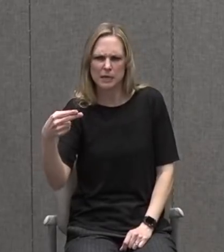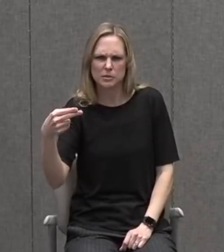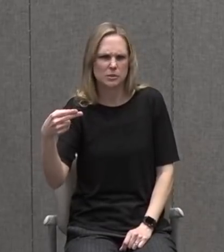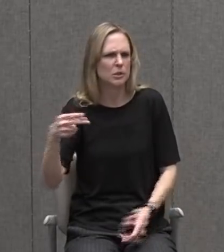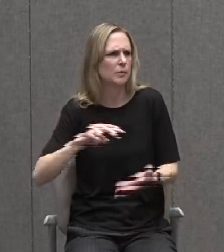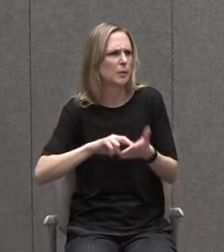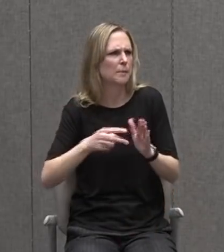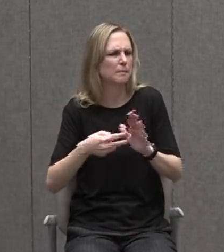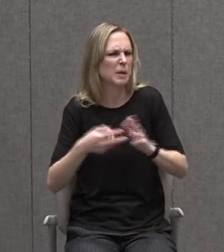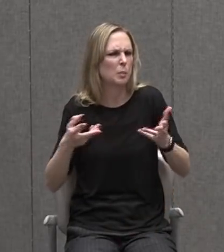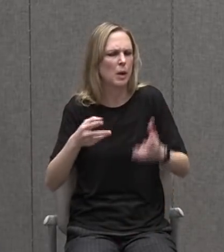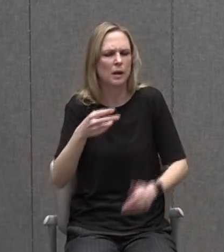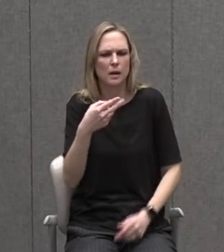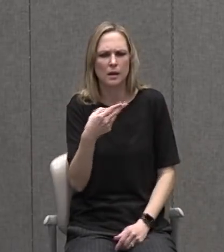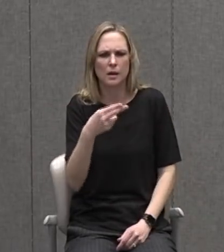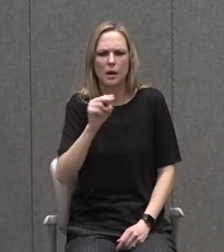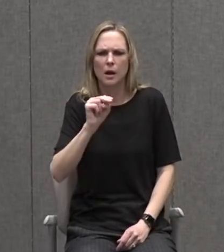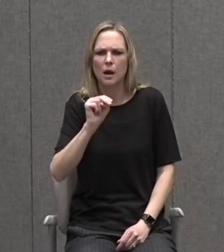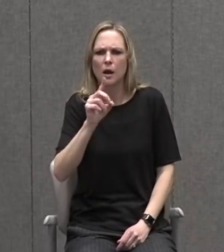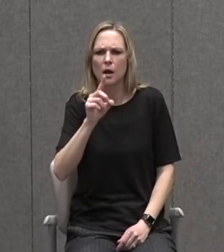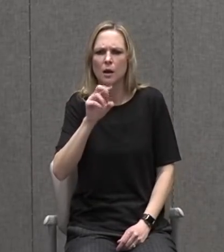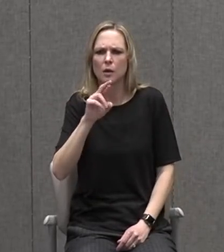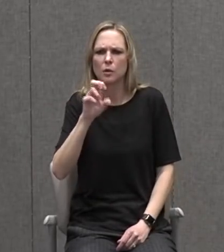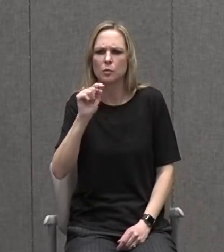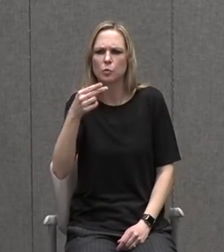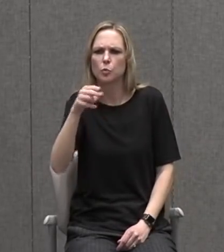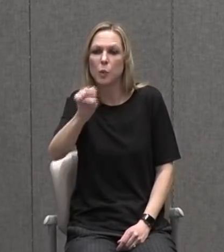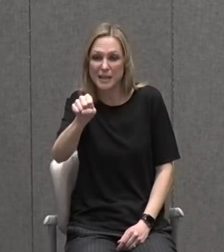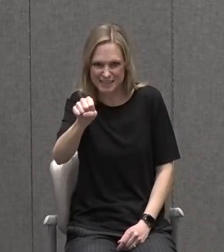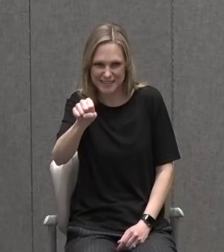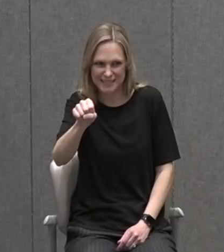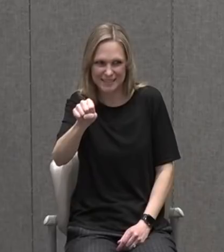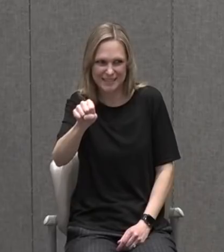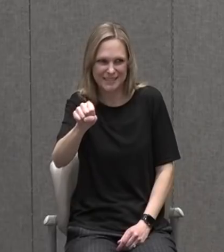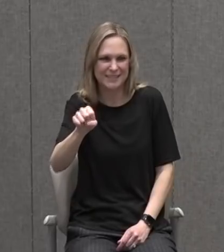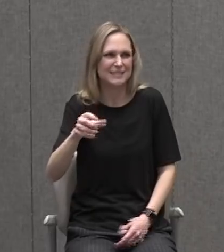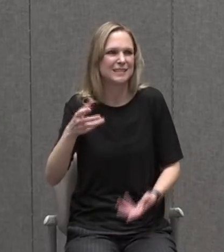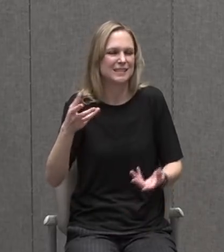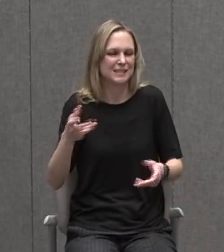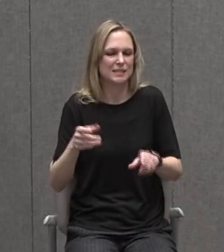It's kind of almost like a mirror image, it goes backwards, you know, when you're thinking about it.